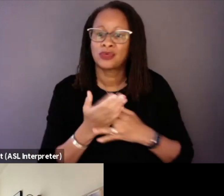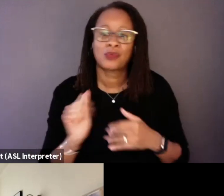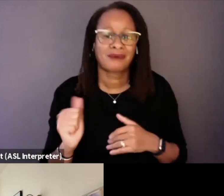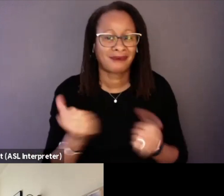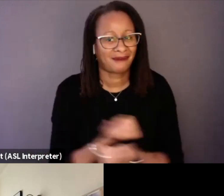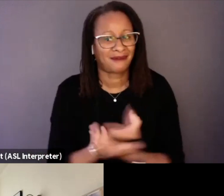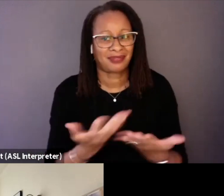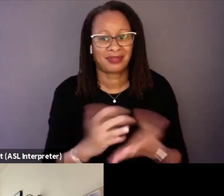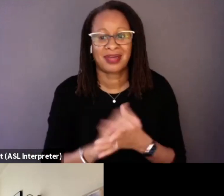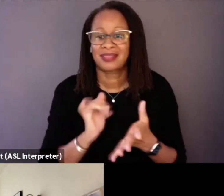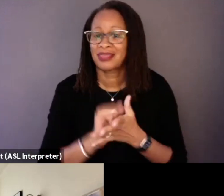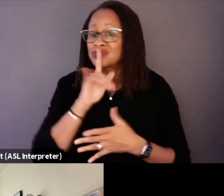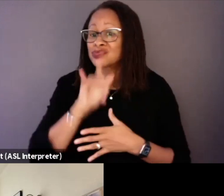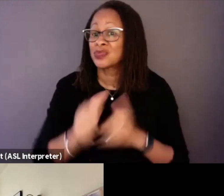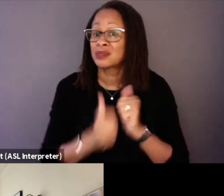That has been the most beautiful gift.